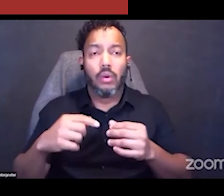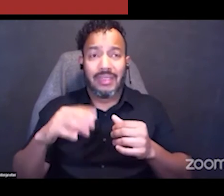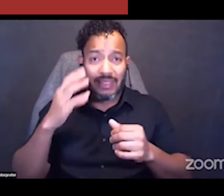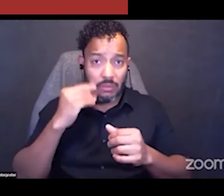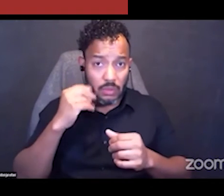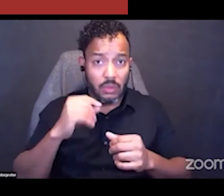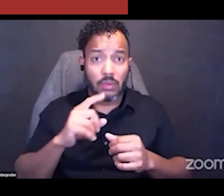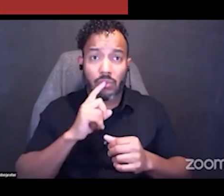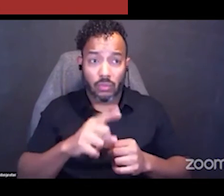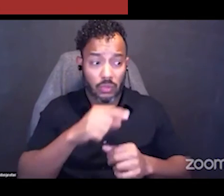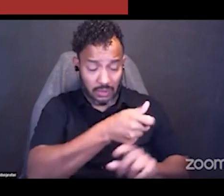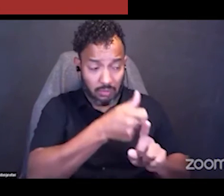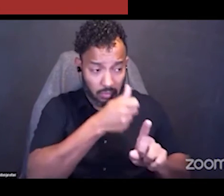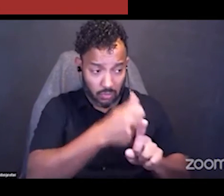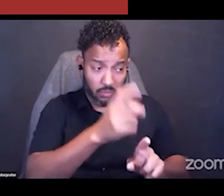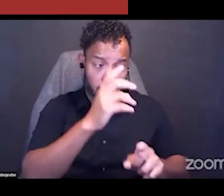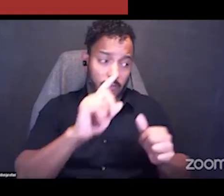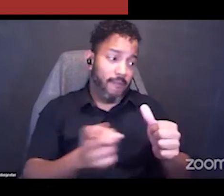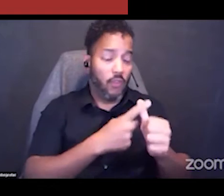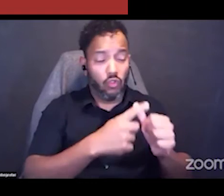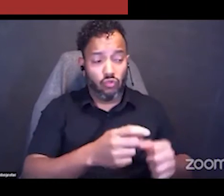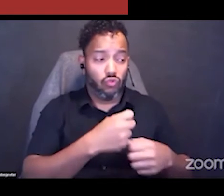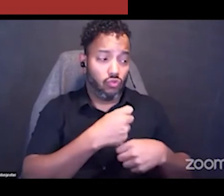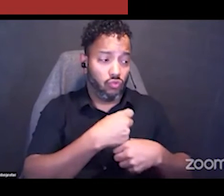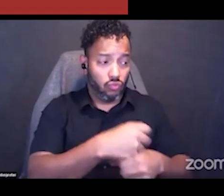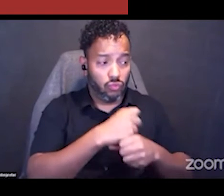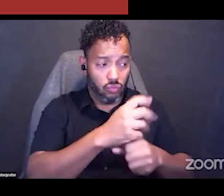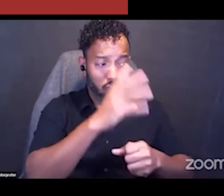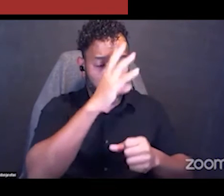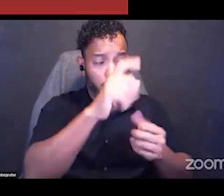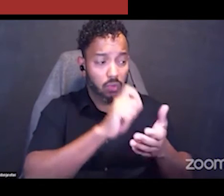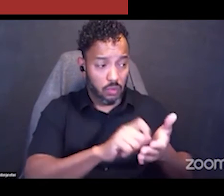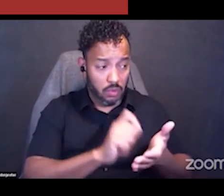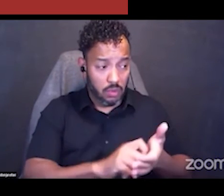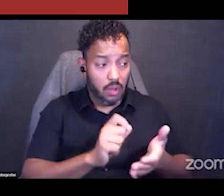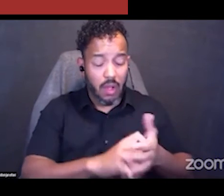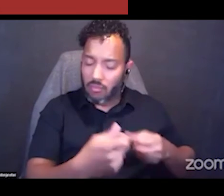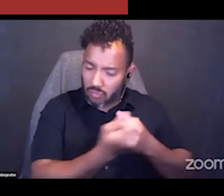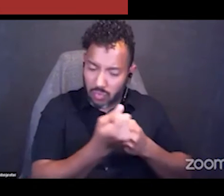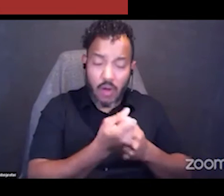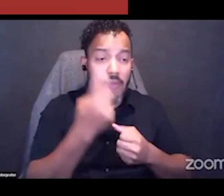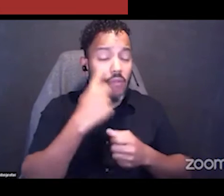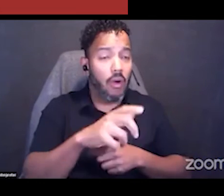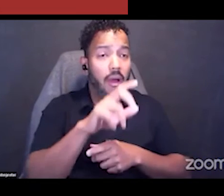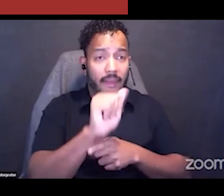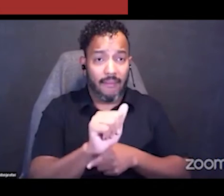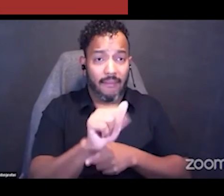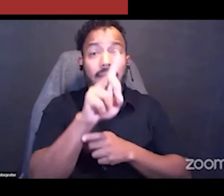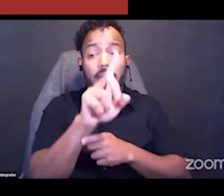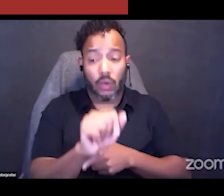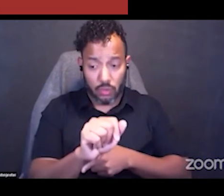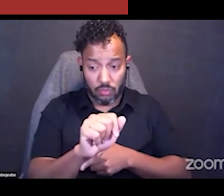of the Americans with Disabilities Act. That celebrated its 30th anniversary just a few weeks ago.